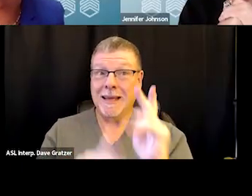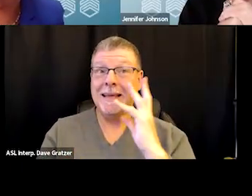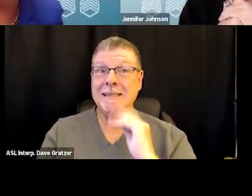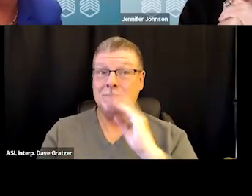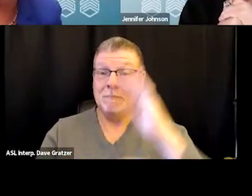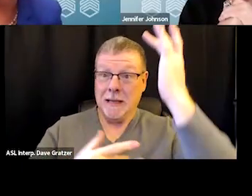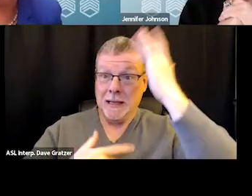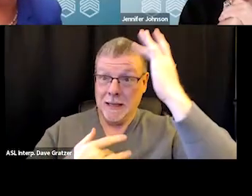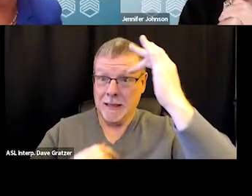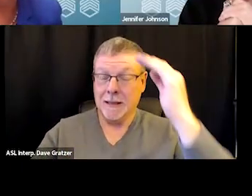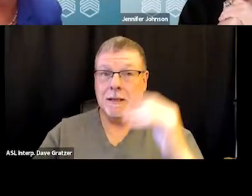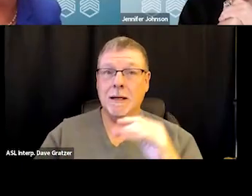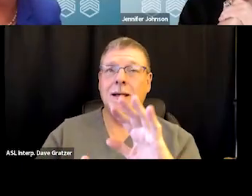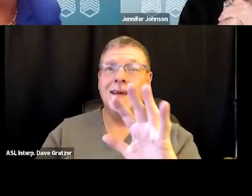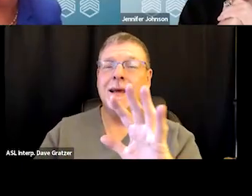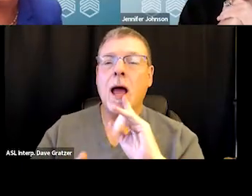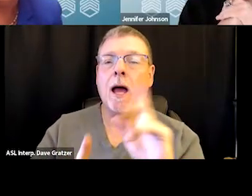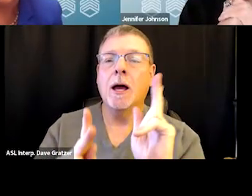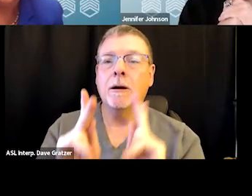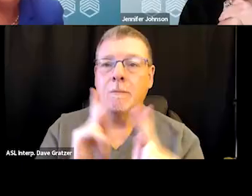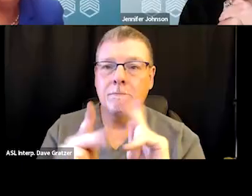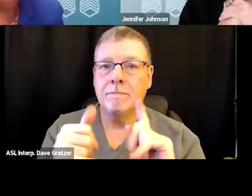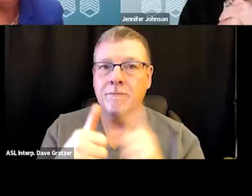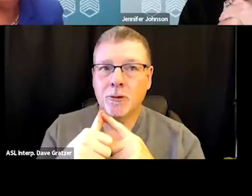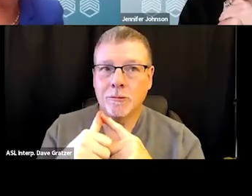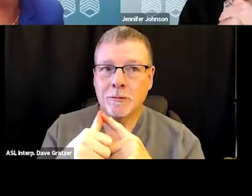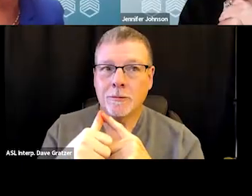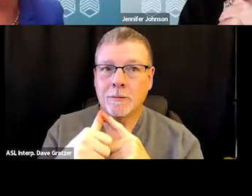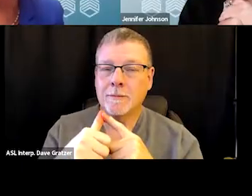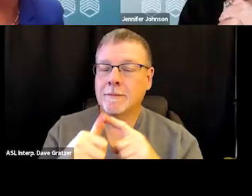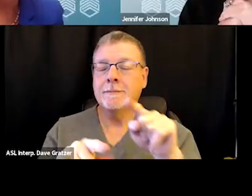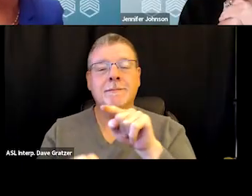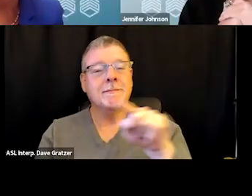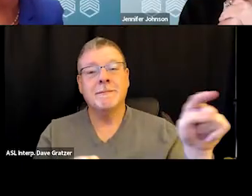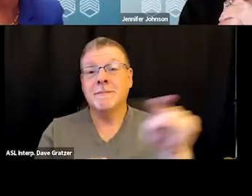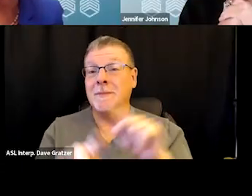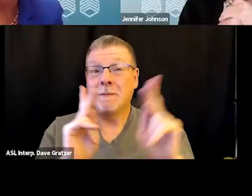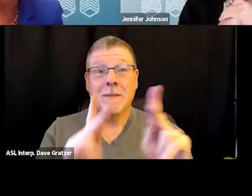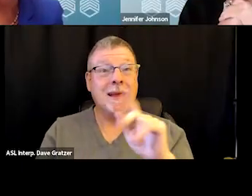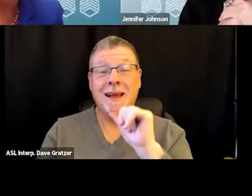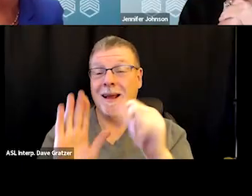mental illness are people first. Individuals are not their diagnosis.